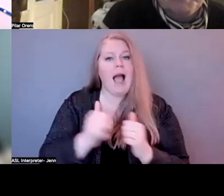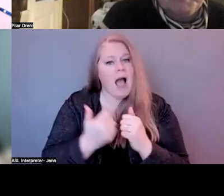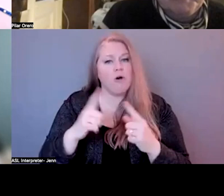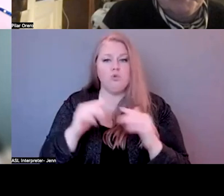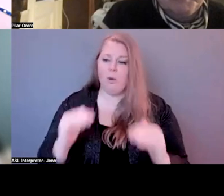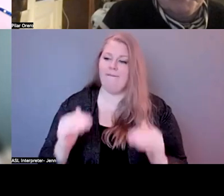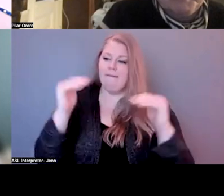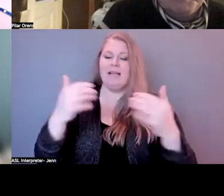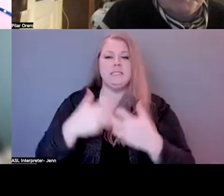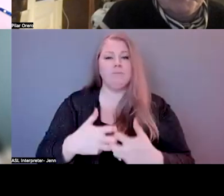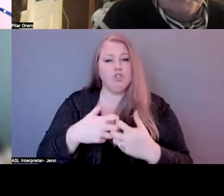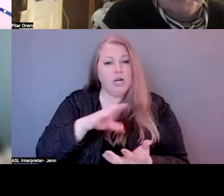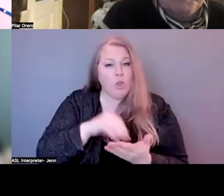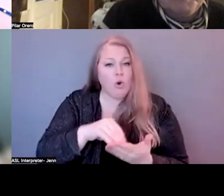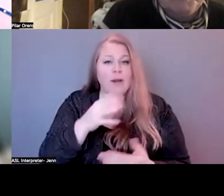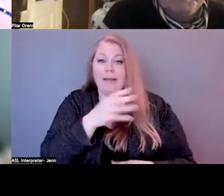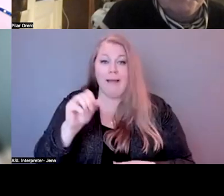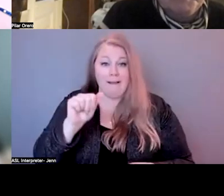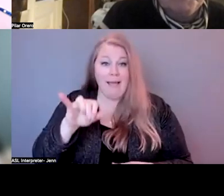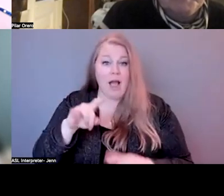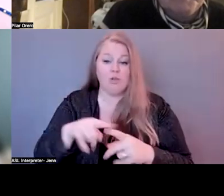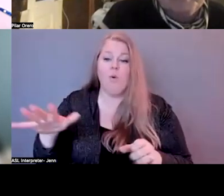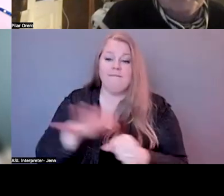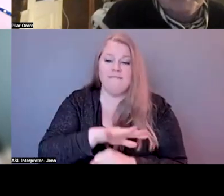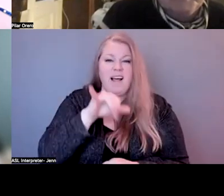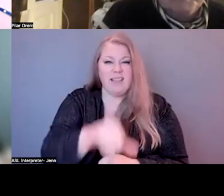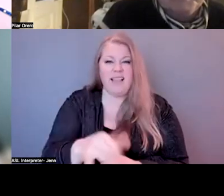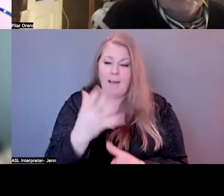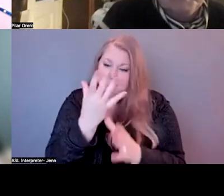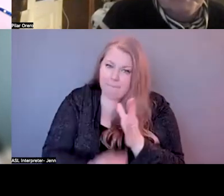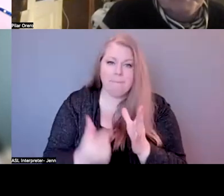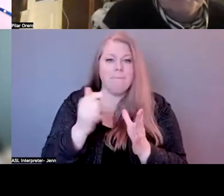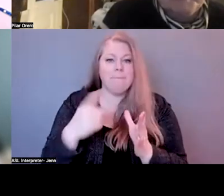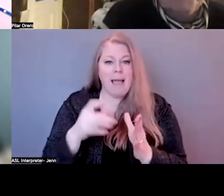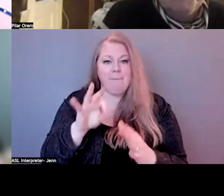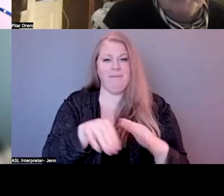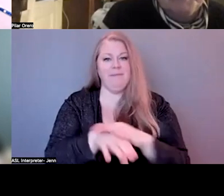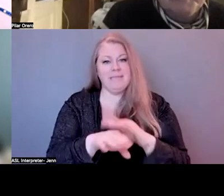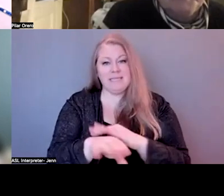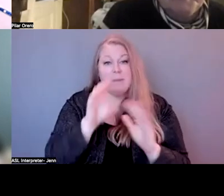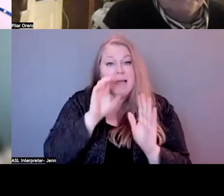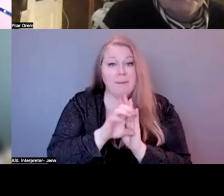learning and AI to fill this giant missing gap of accessible images throughout all our